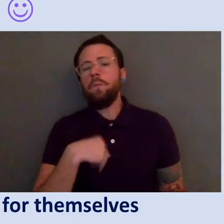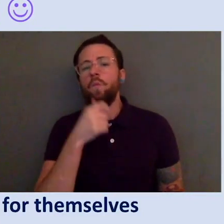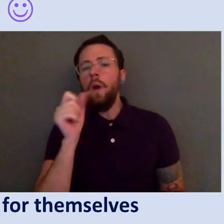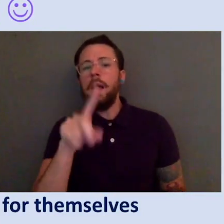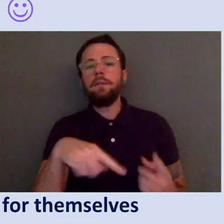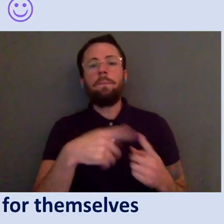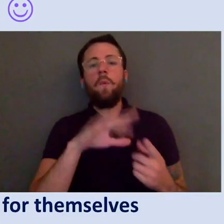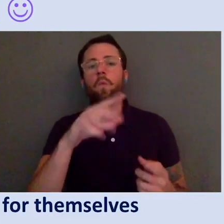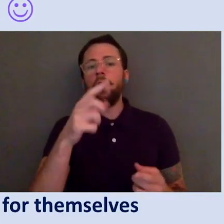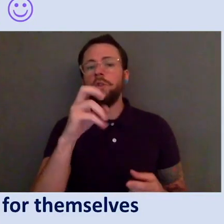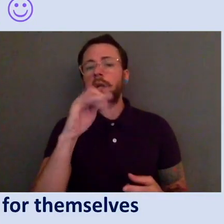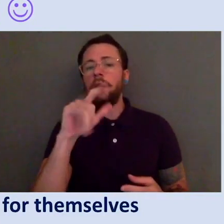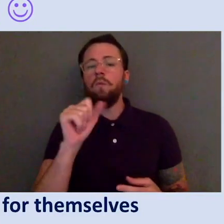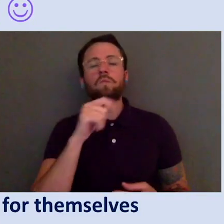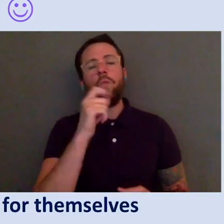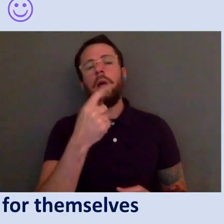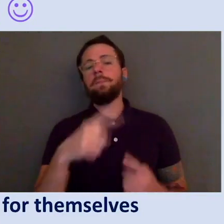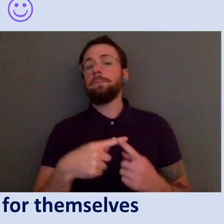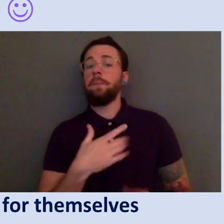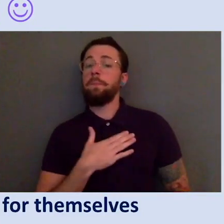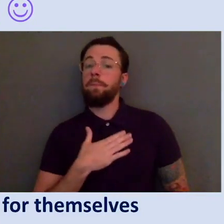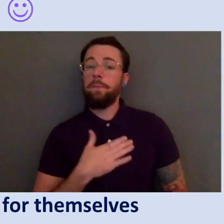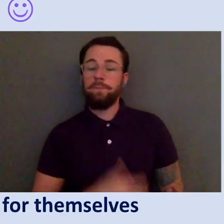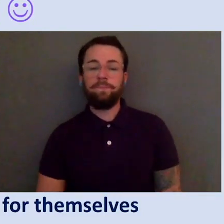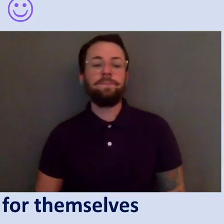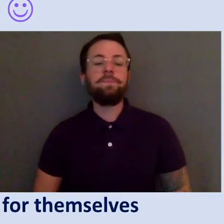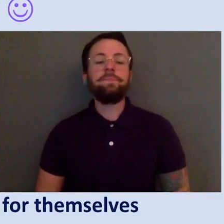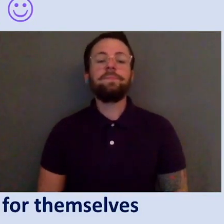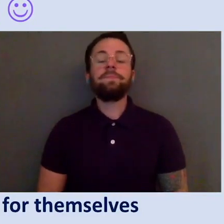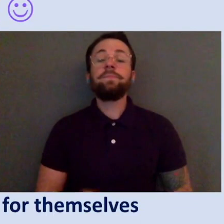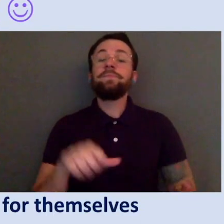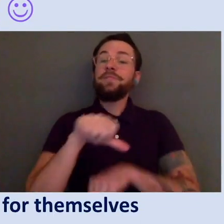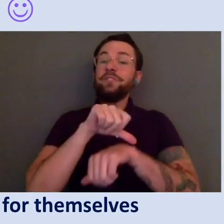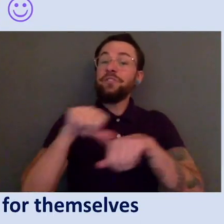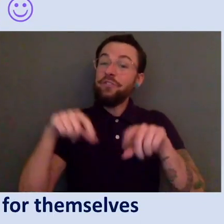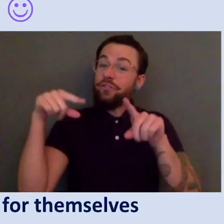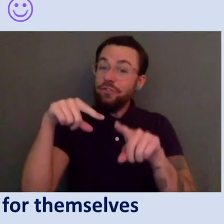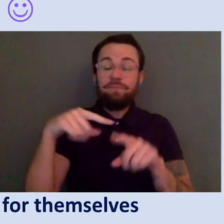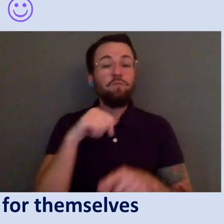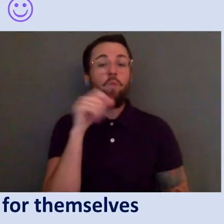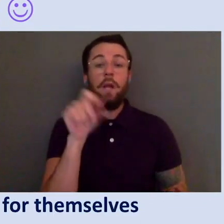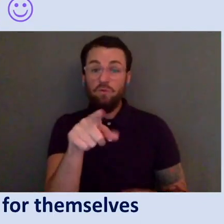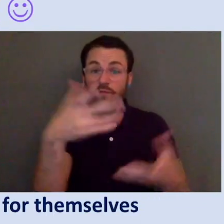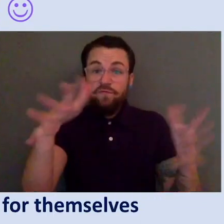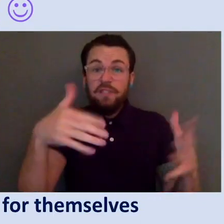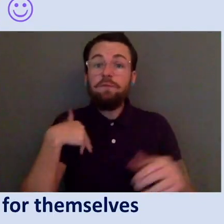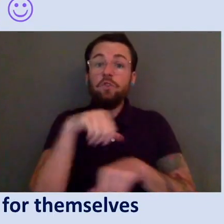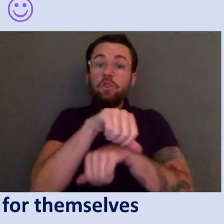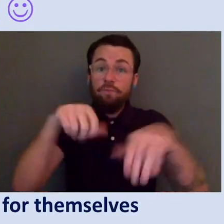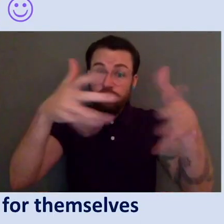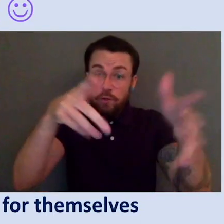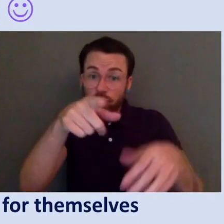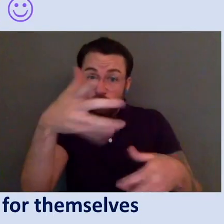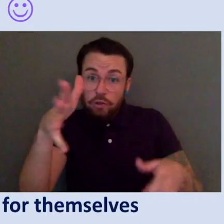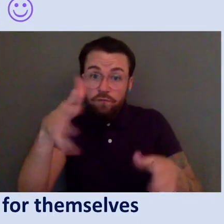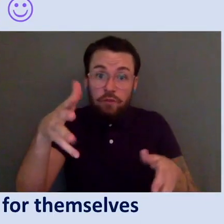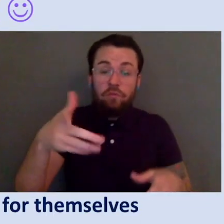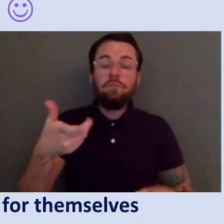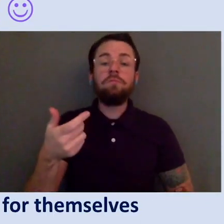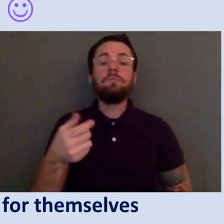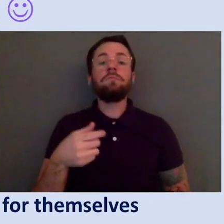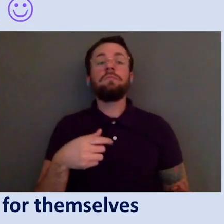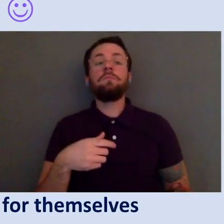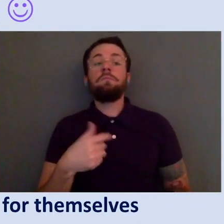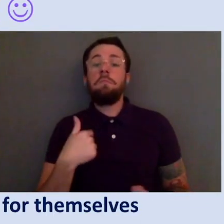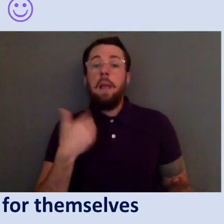Some folks feel okay with certain genitals and that's really a very private question.